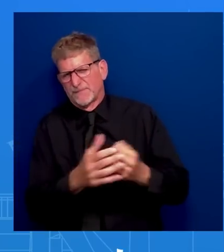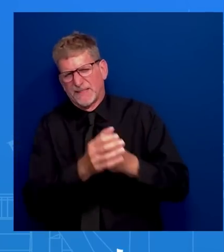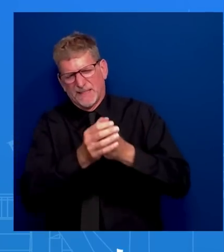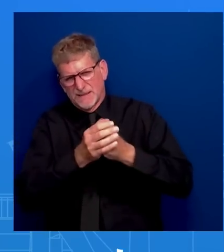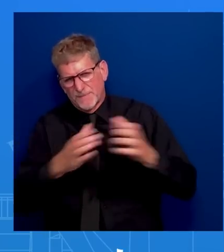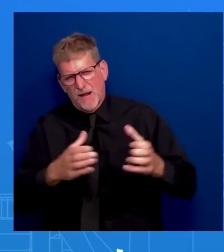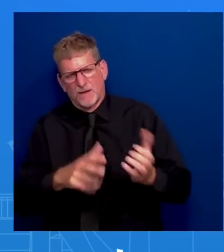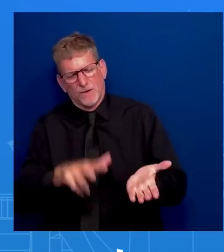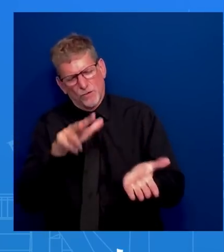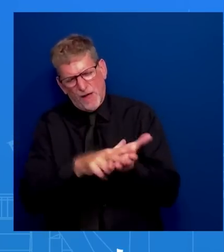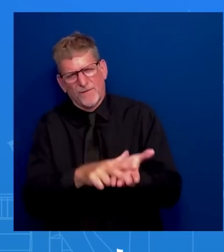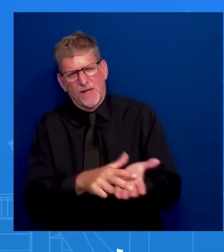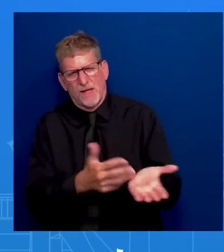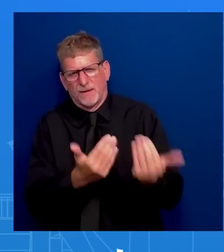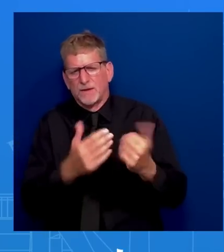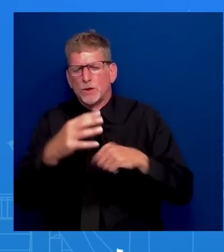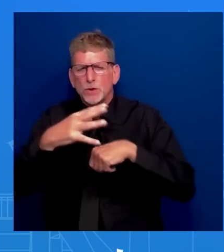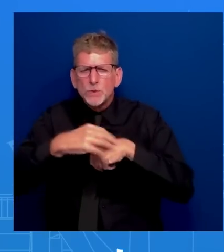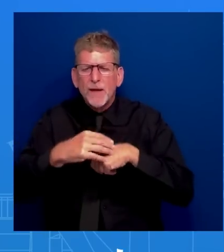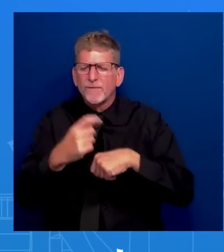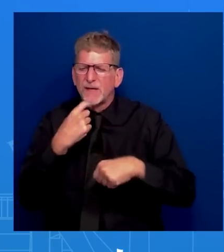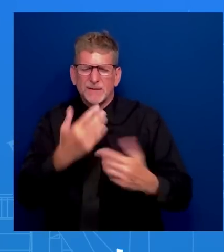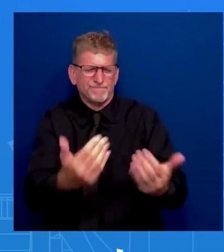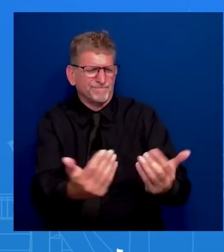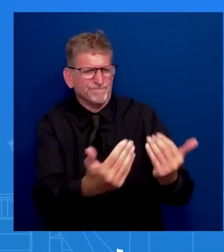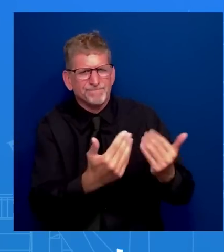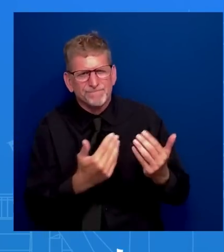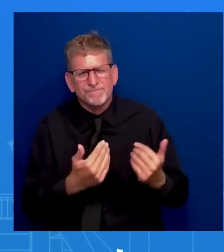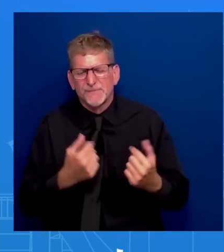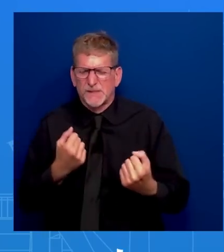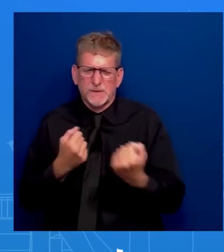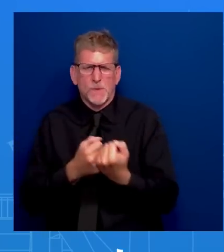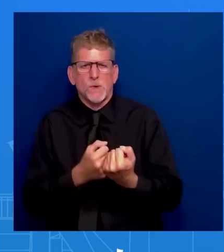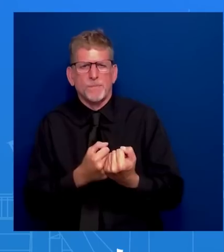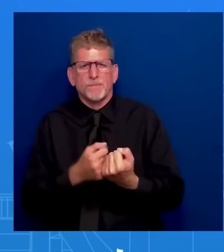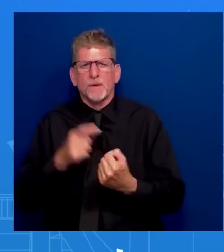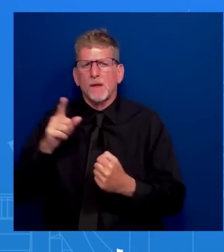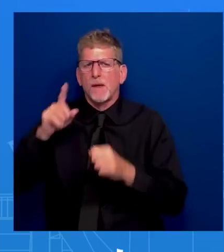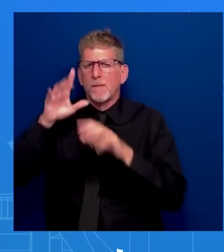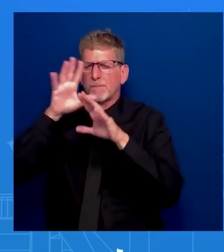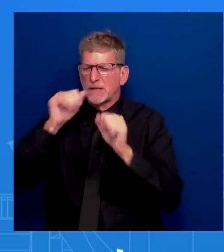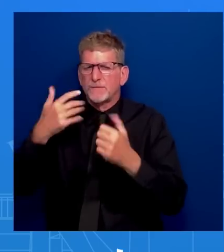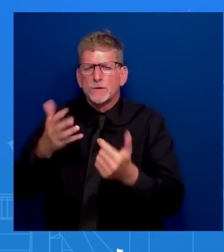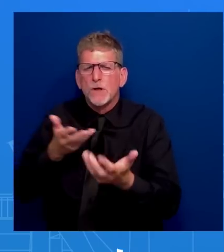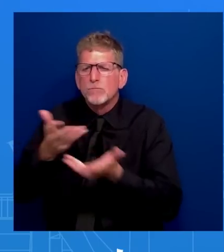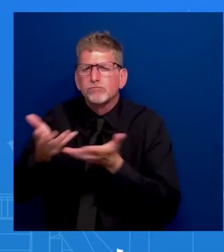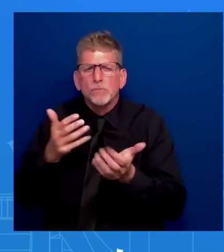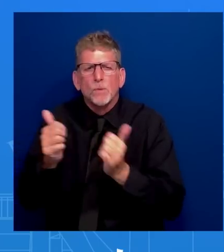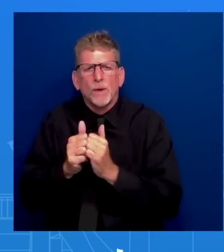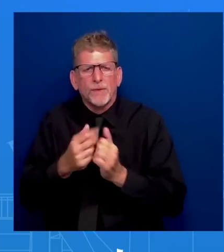As I just laid out, he spoke to both of them. We, hopefully, have put out a readout by now, so you'll hear directly from us